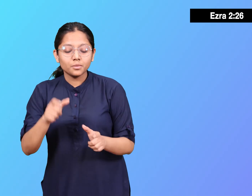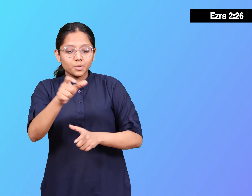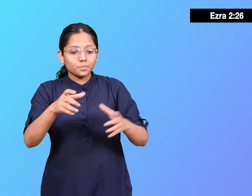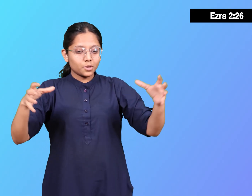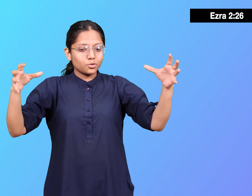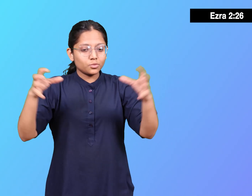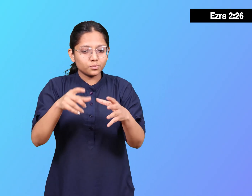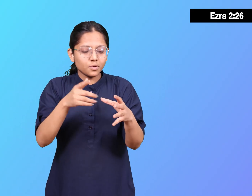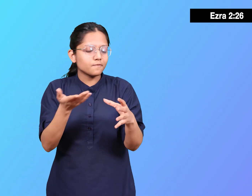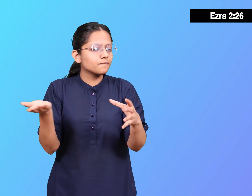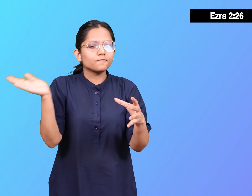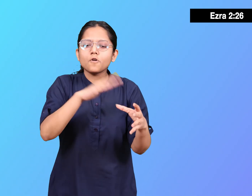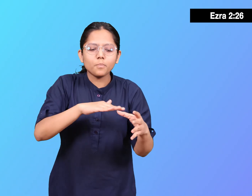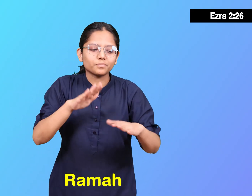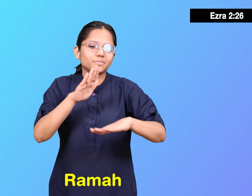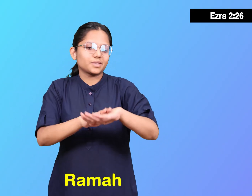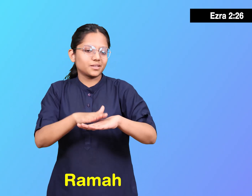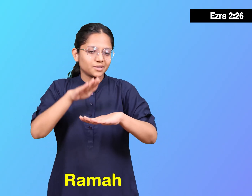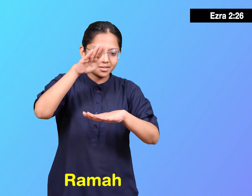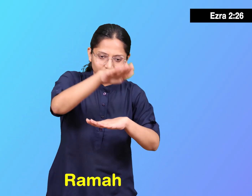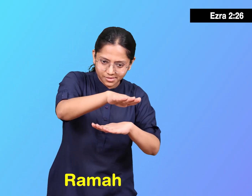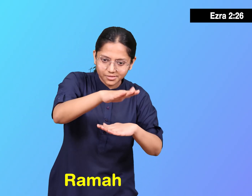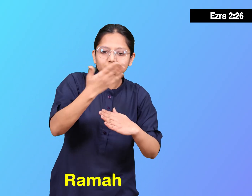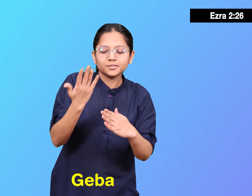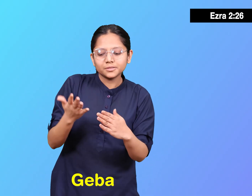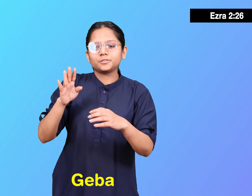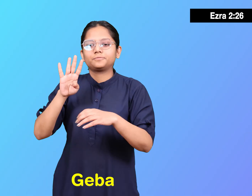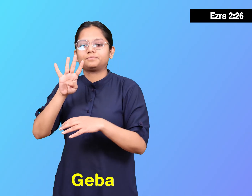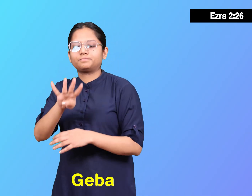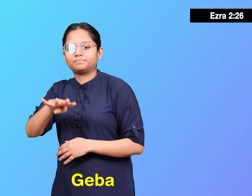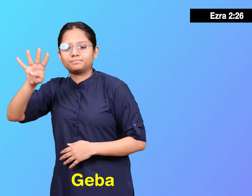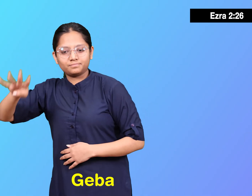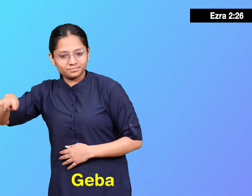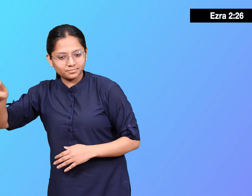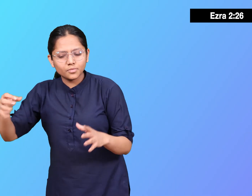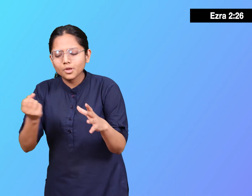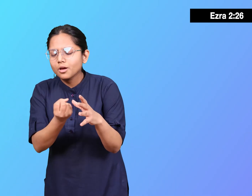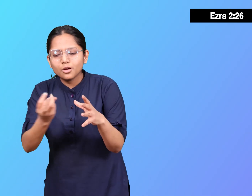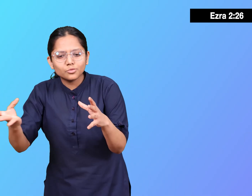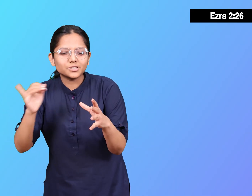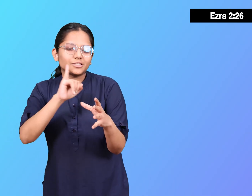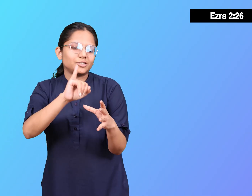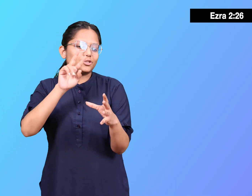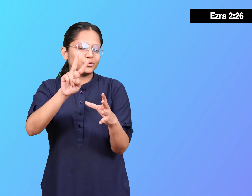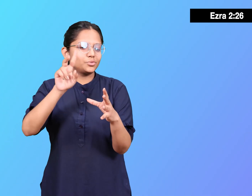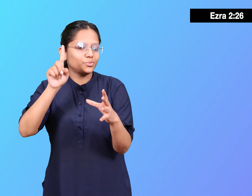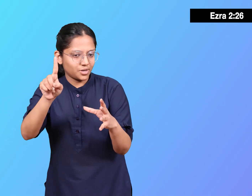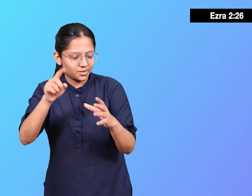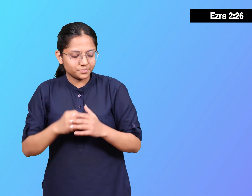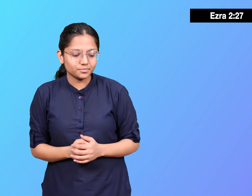from the towns of Ramah and Geba: 621